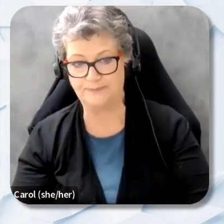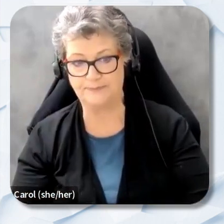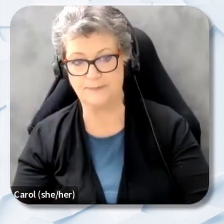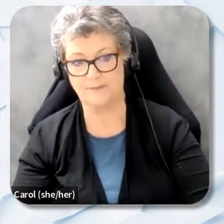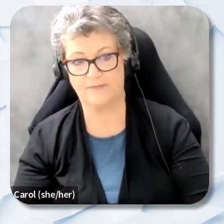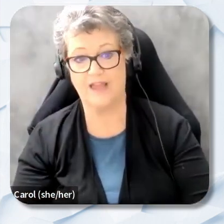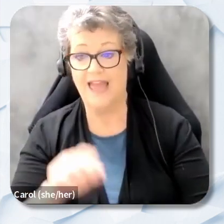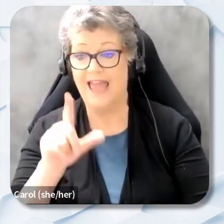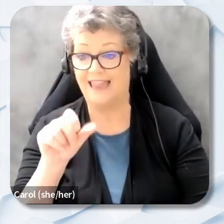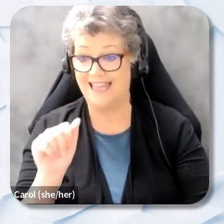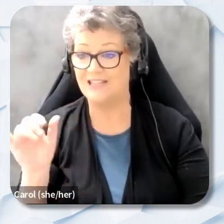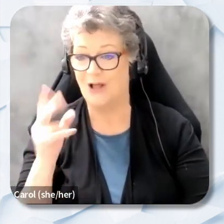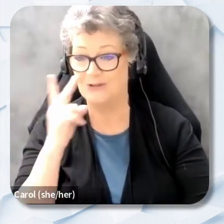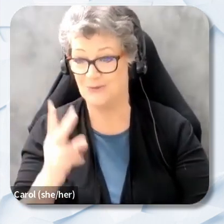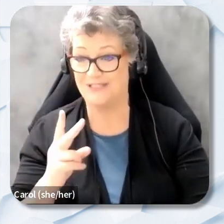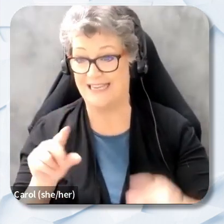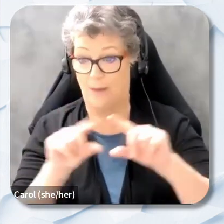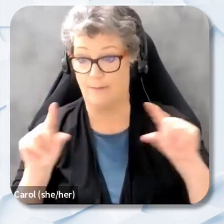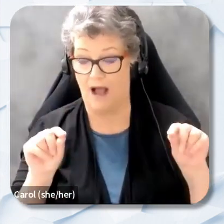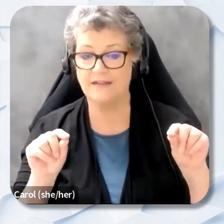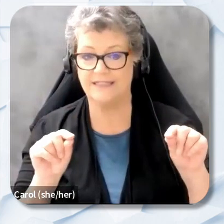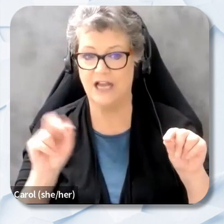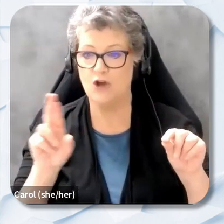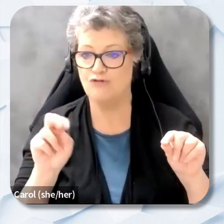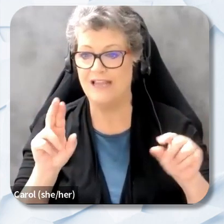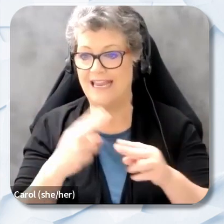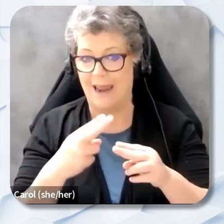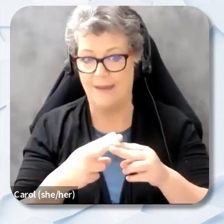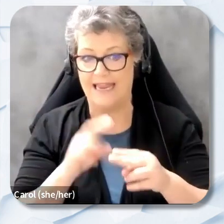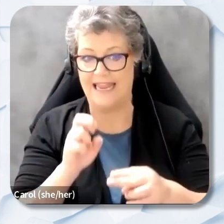LEAs will also see a box titled Remaining EEF Funds.